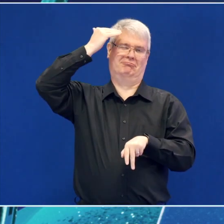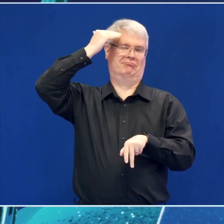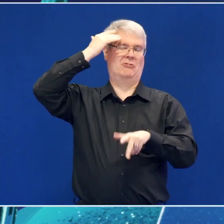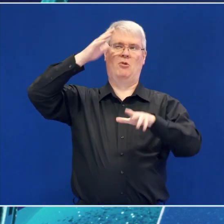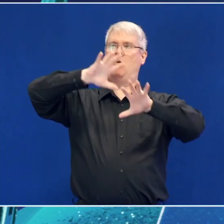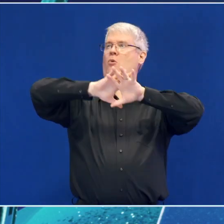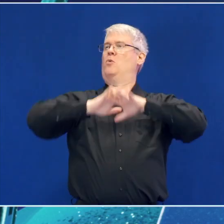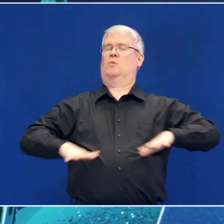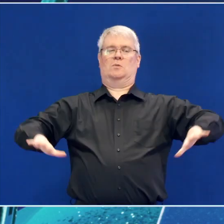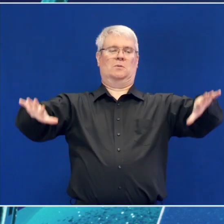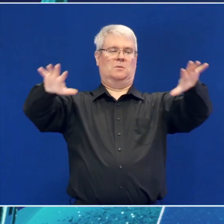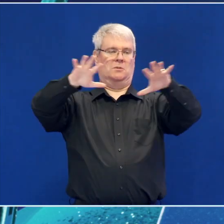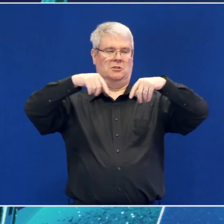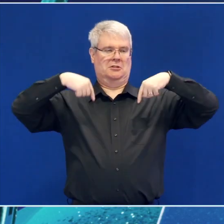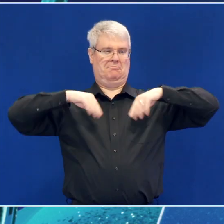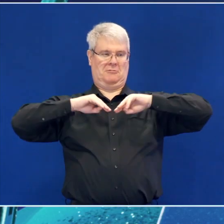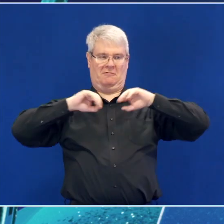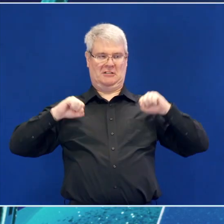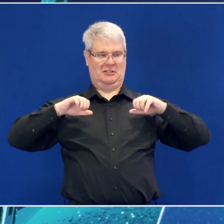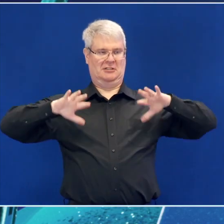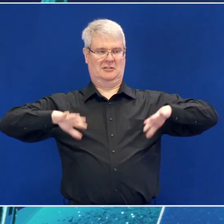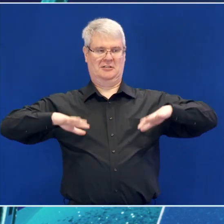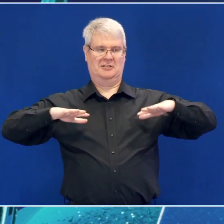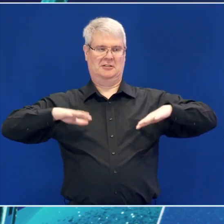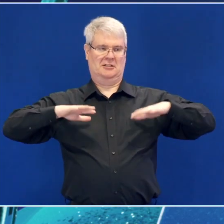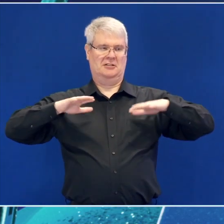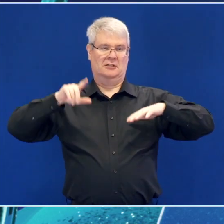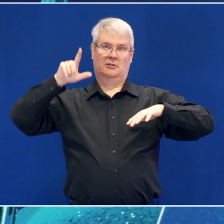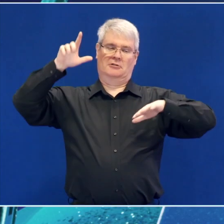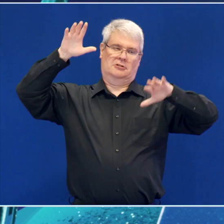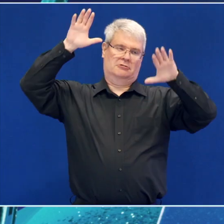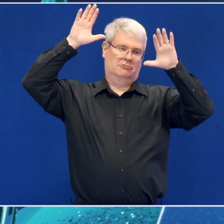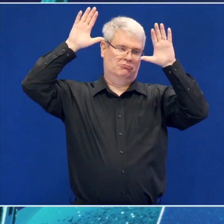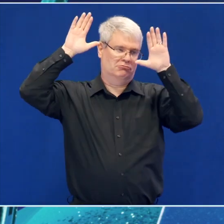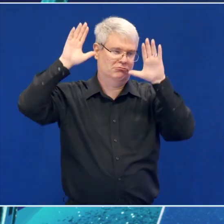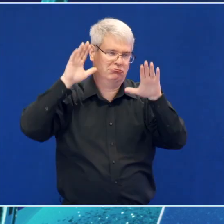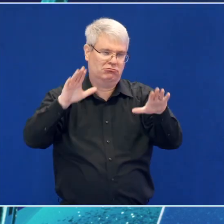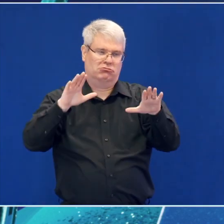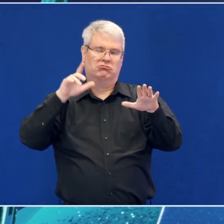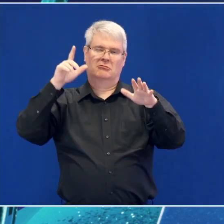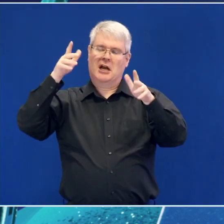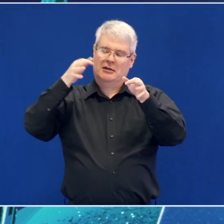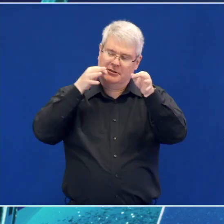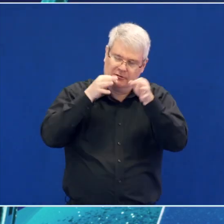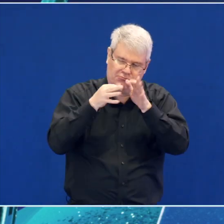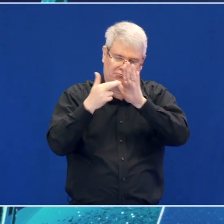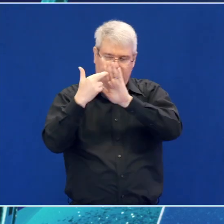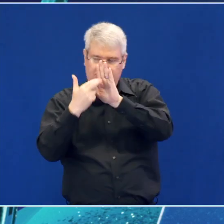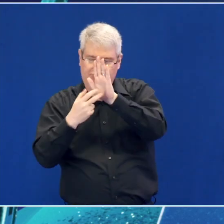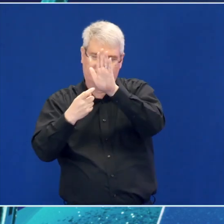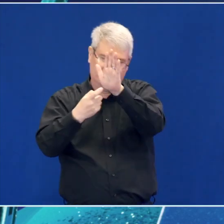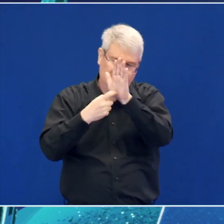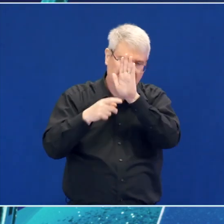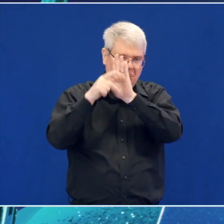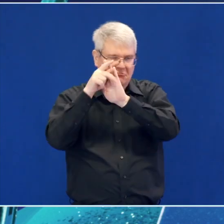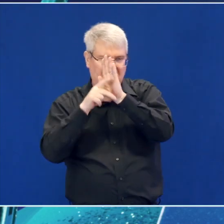in addition to excellent issue descriptions, there's a link to the PR that resolved those issues. Okay, so we have the diff.